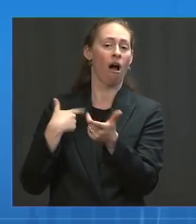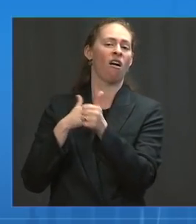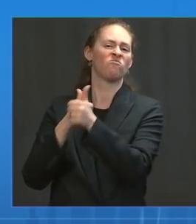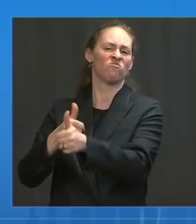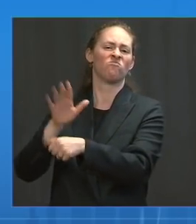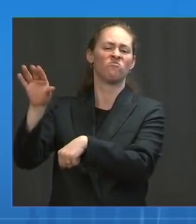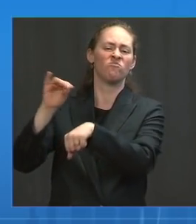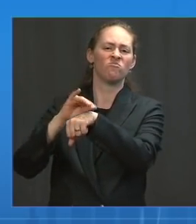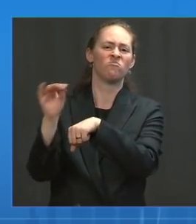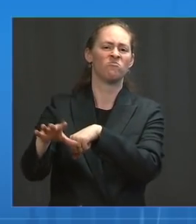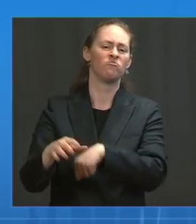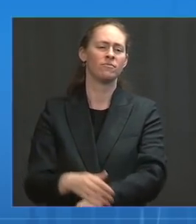Moderator: Anne Flaherty, ABC.